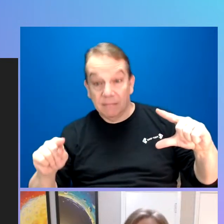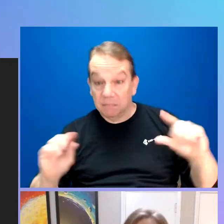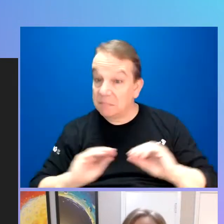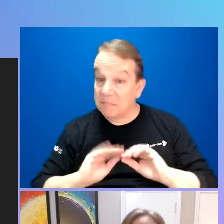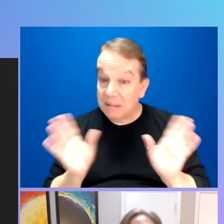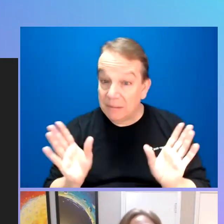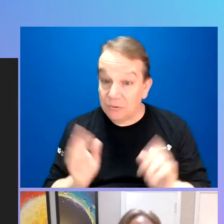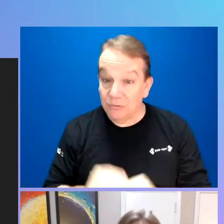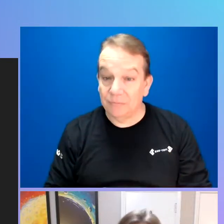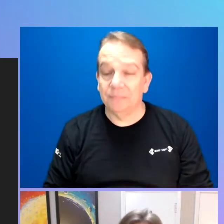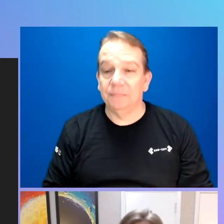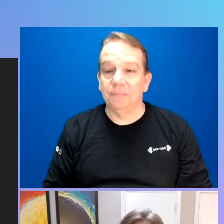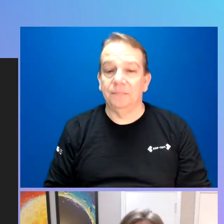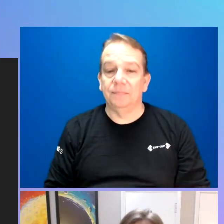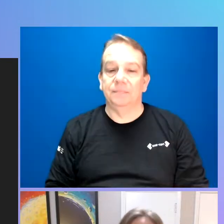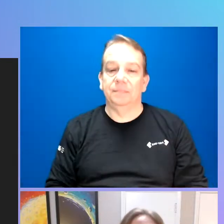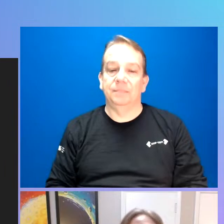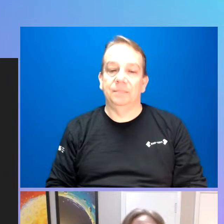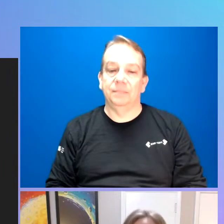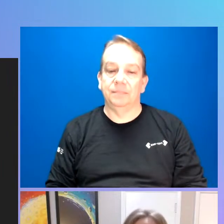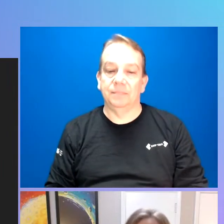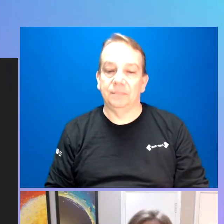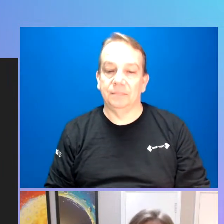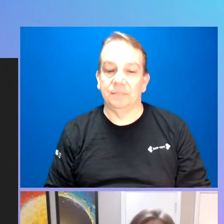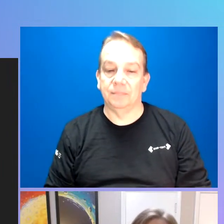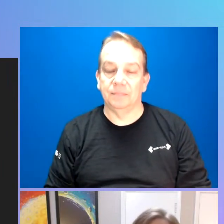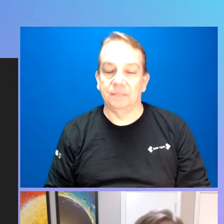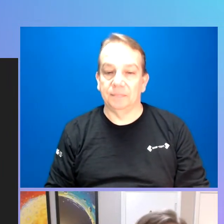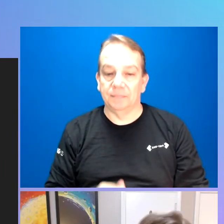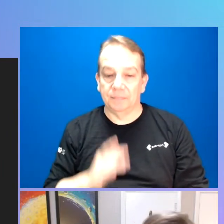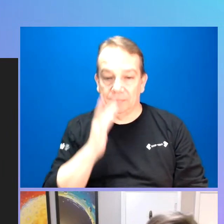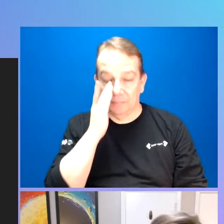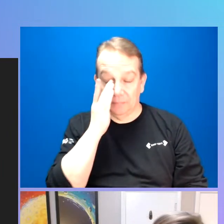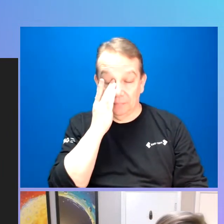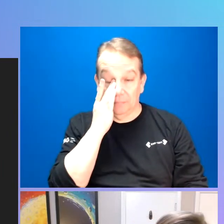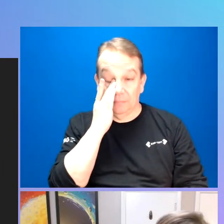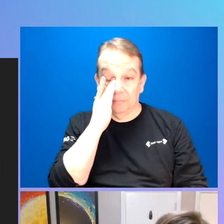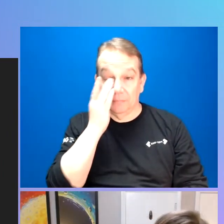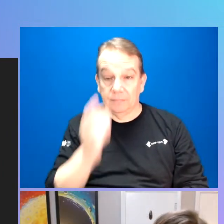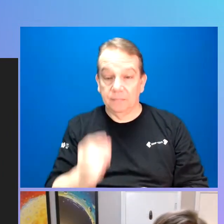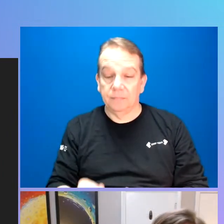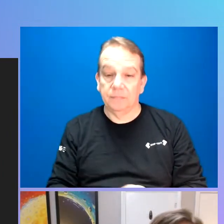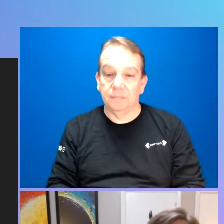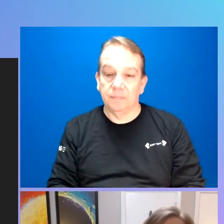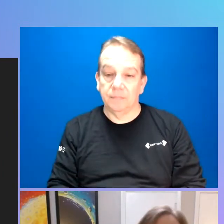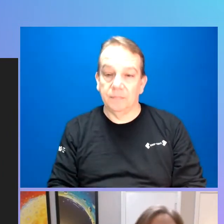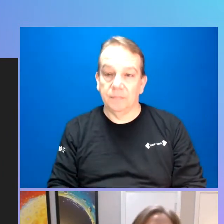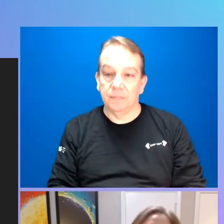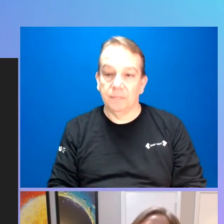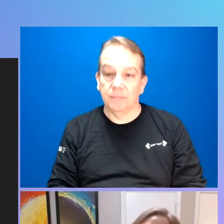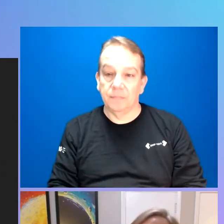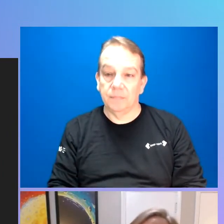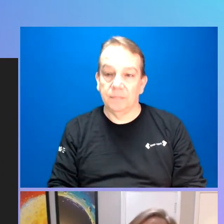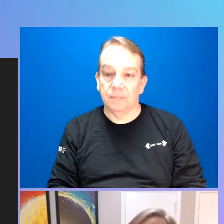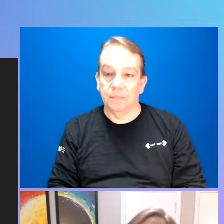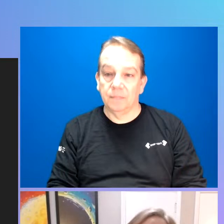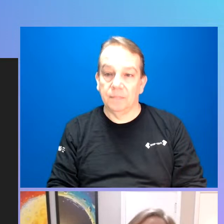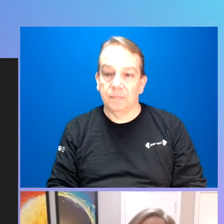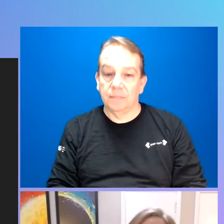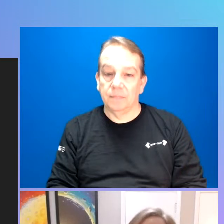button, and then closing angular